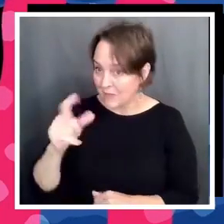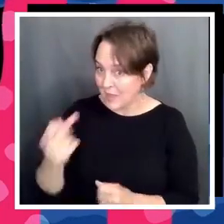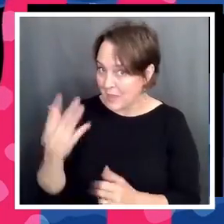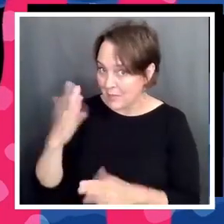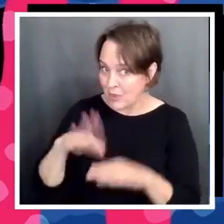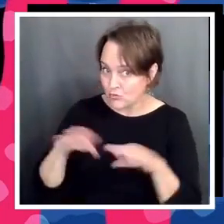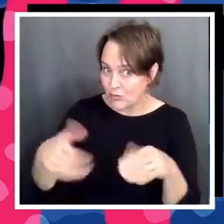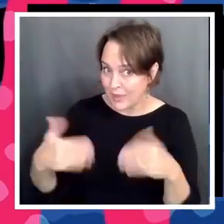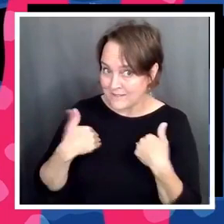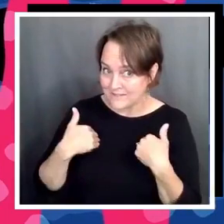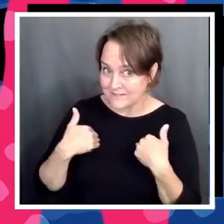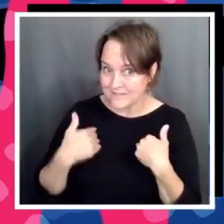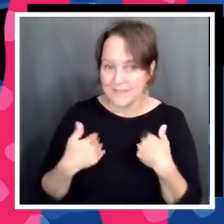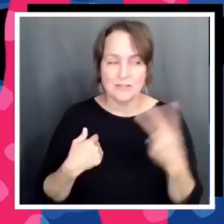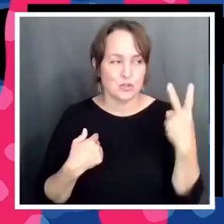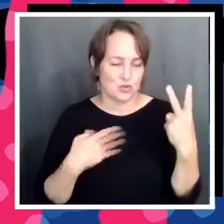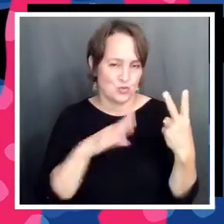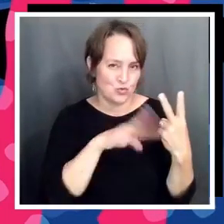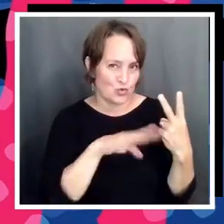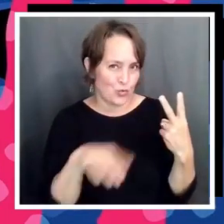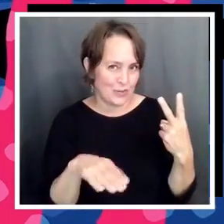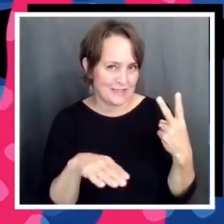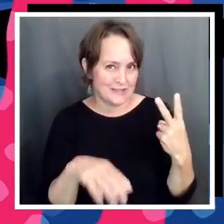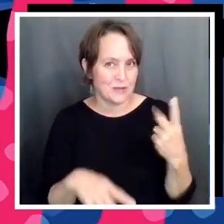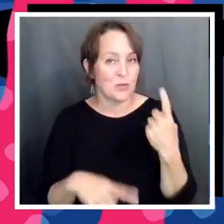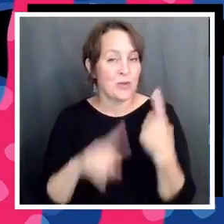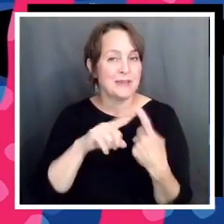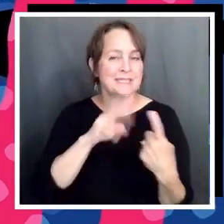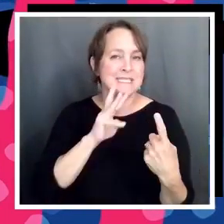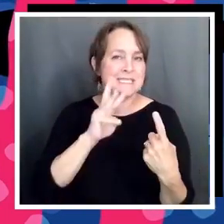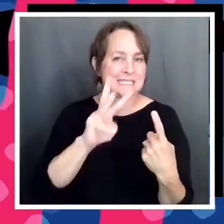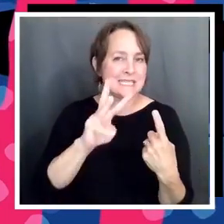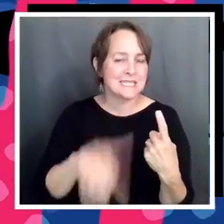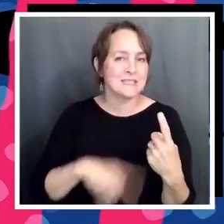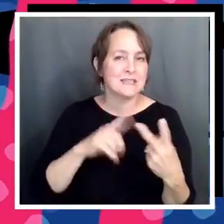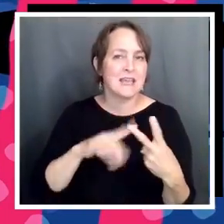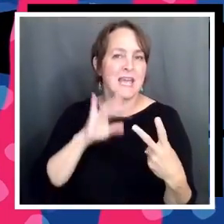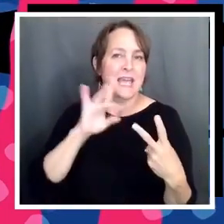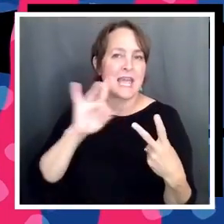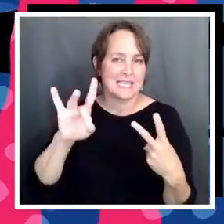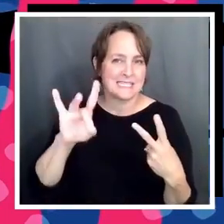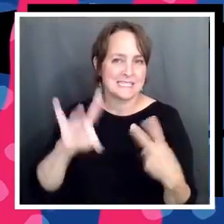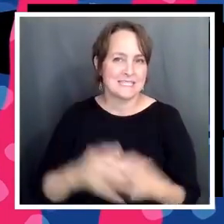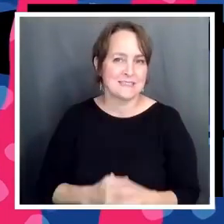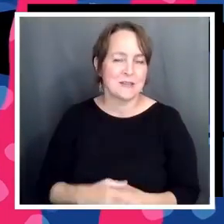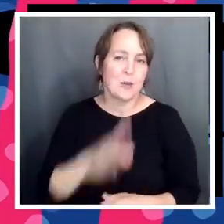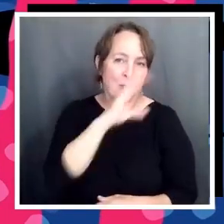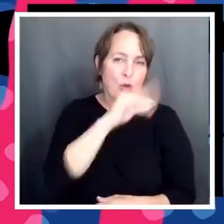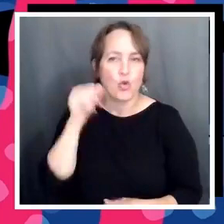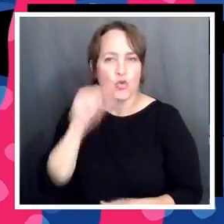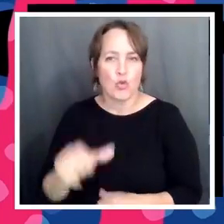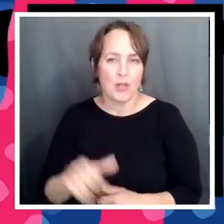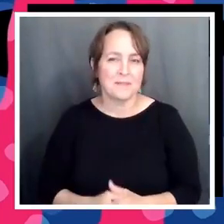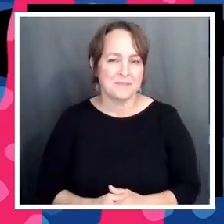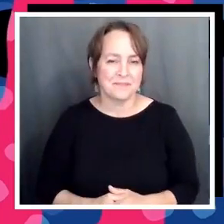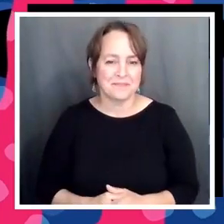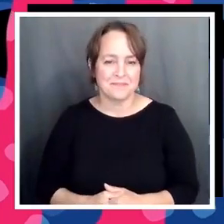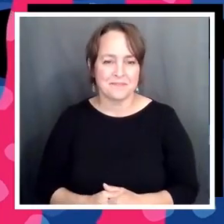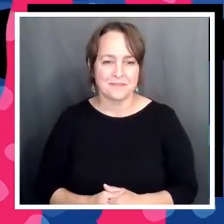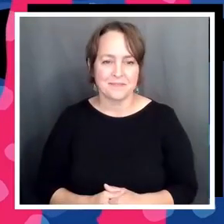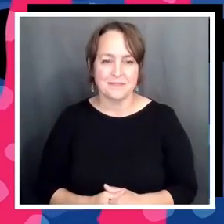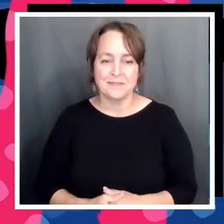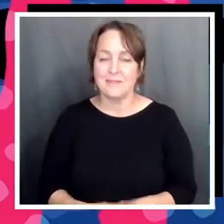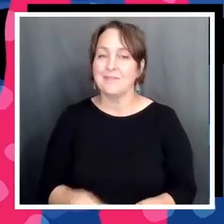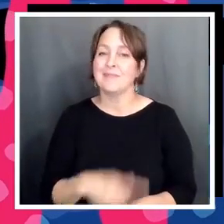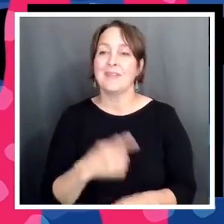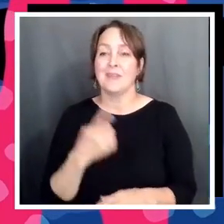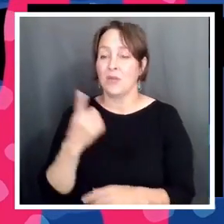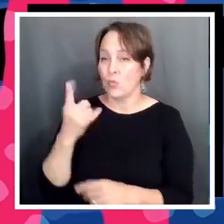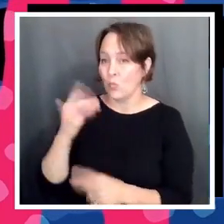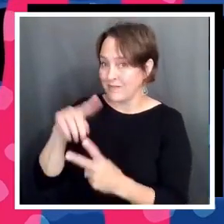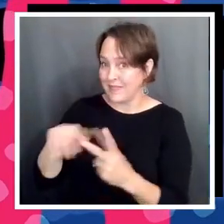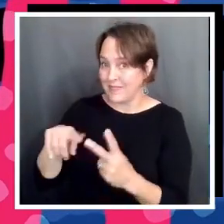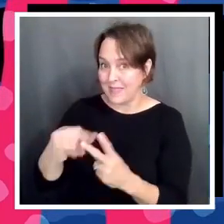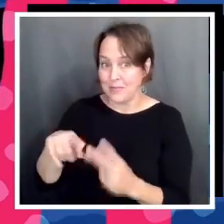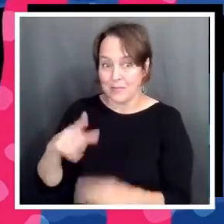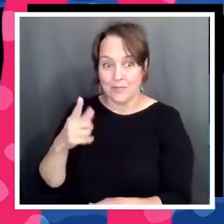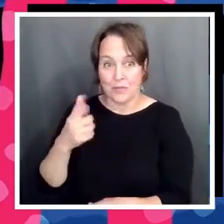YEAR FLIGHT ATTENDANT AT A